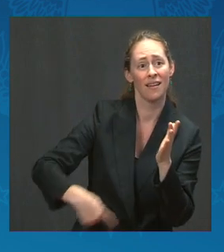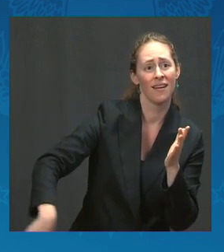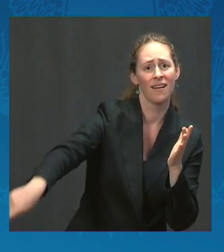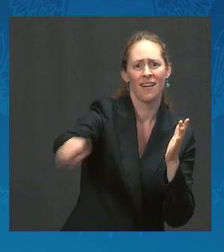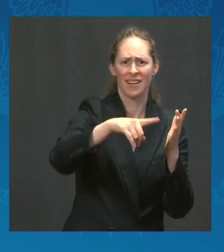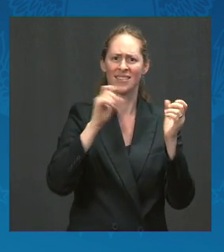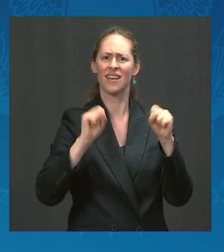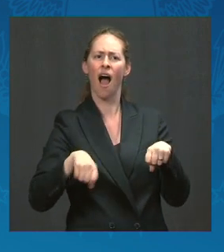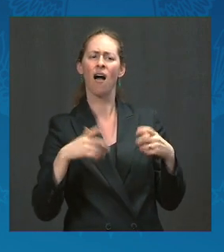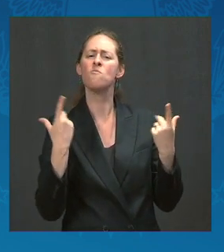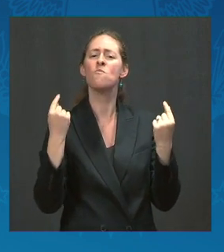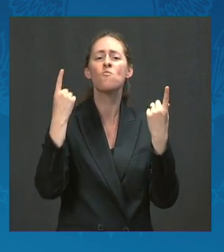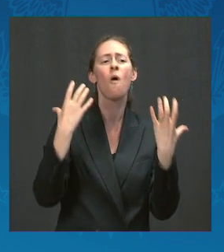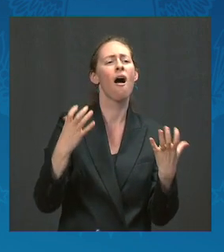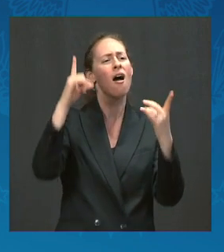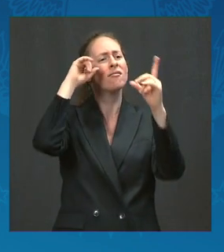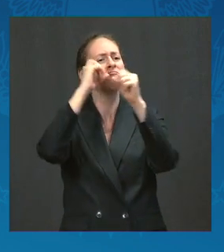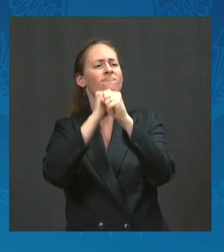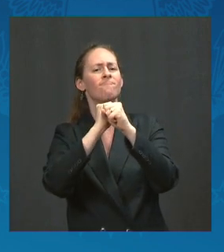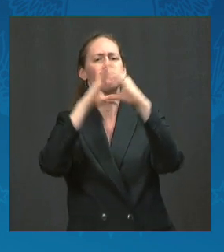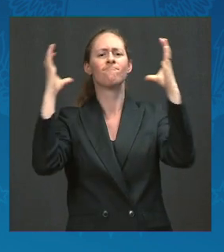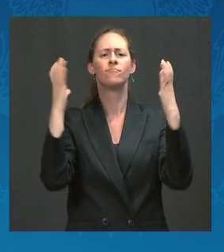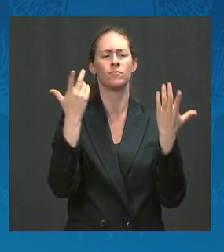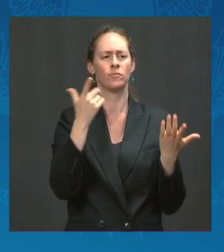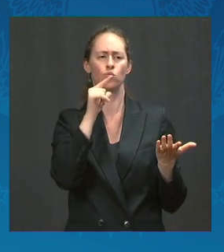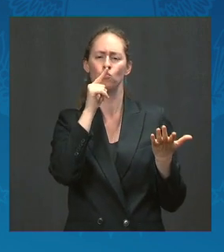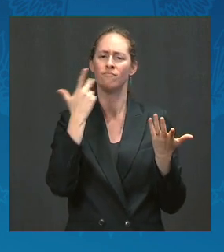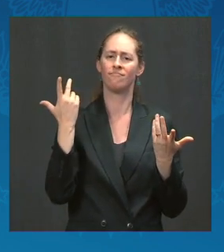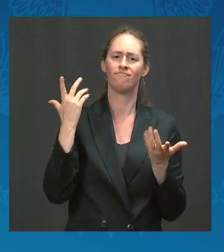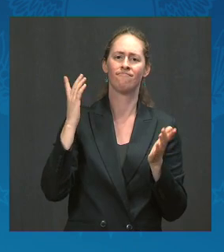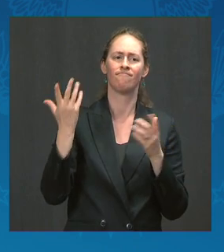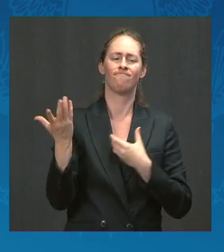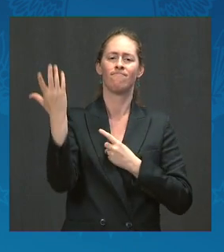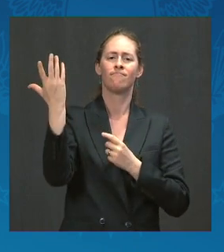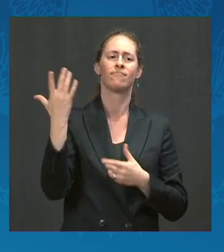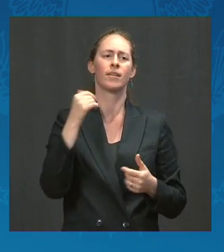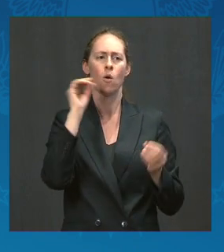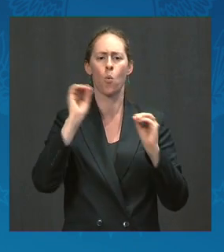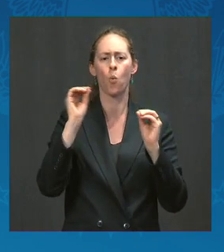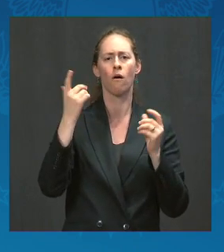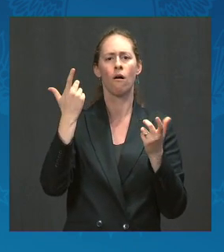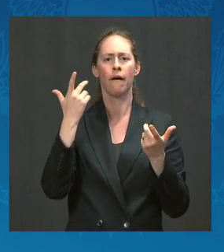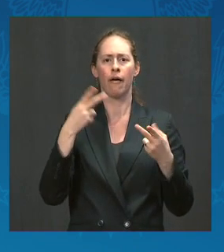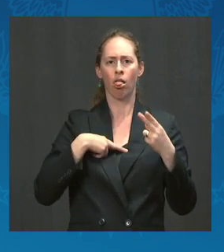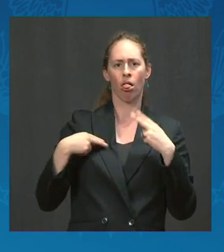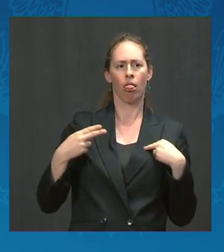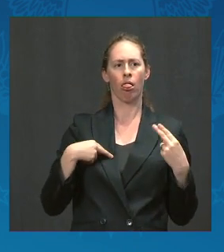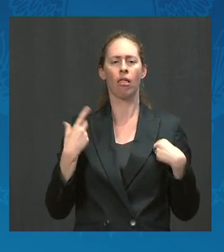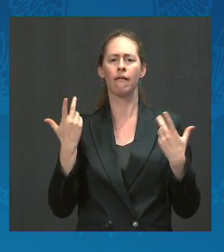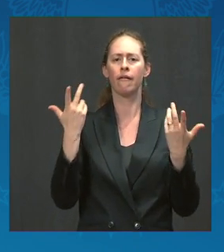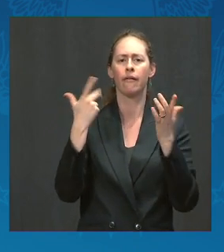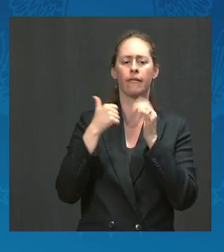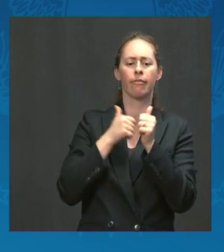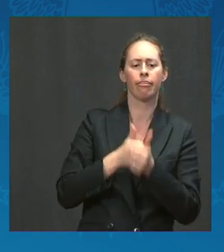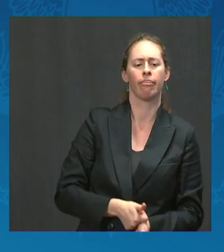to define themselves as opposed to being defined by others, and to determine their own future.